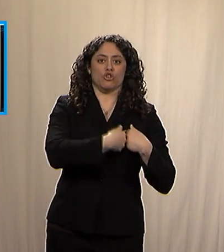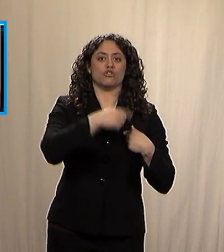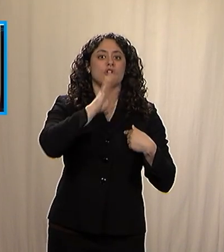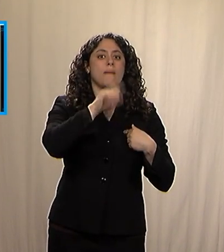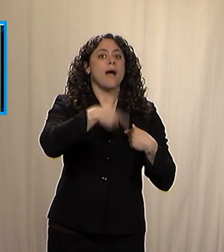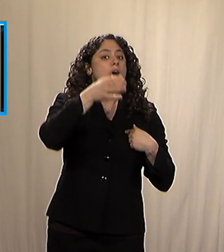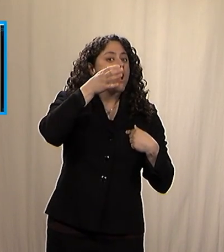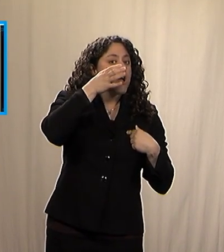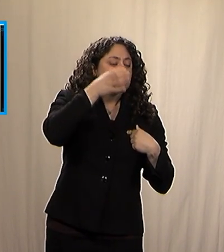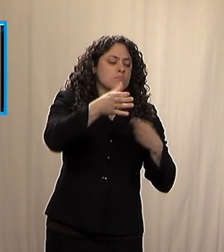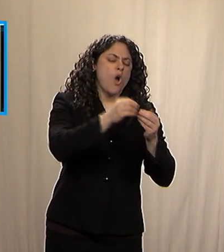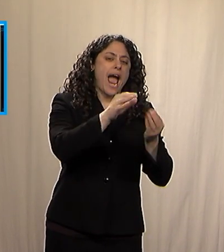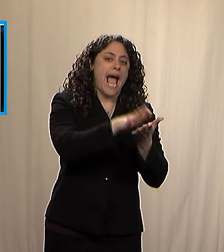demand control schema would talk about